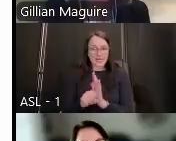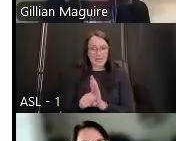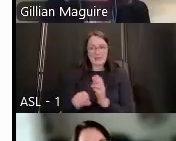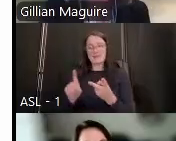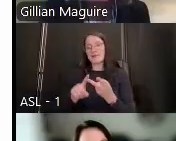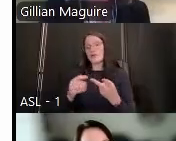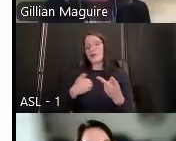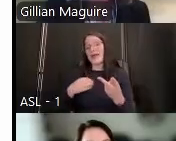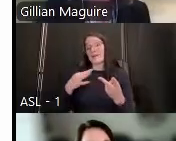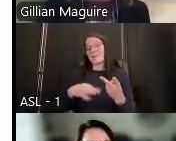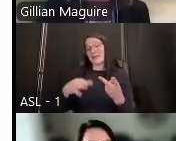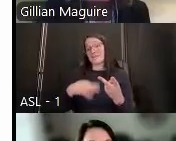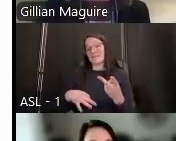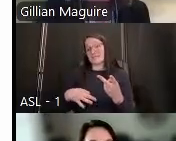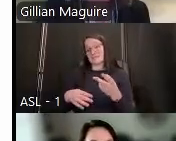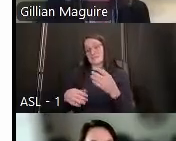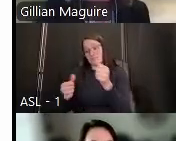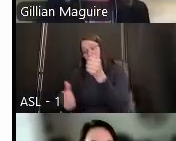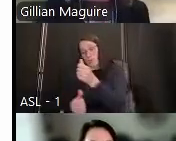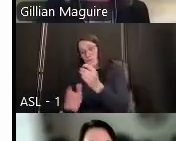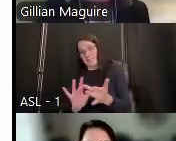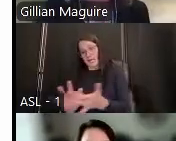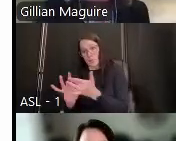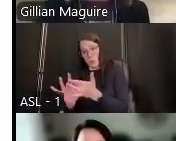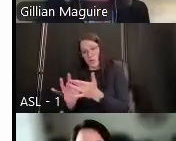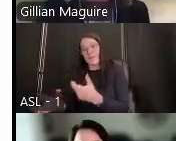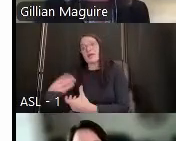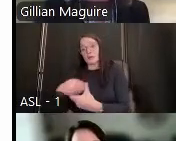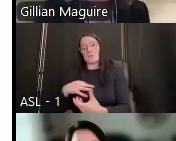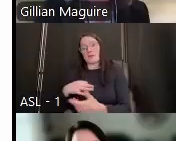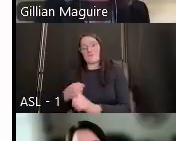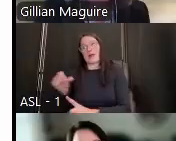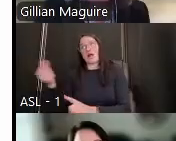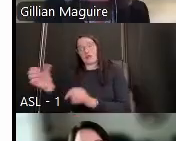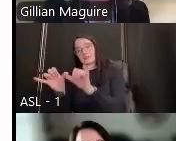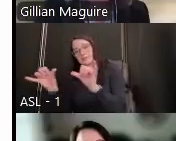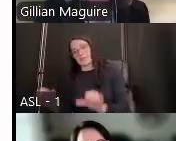benefits planners from other systems that are able to provide benefits planning services. Um,